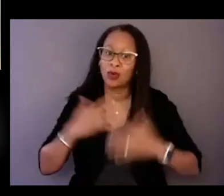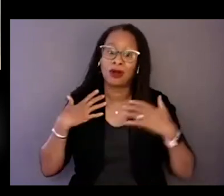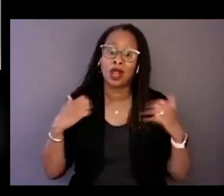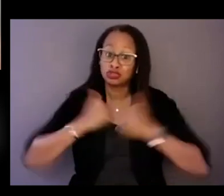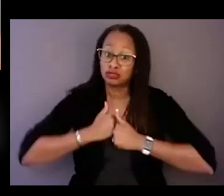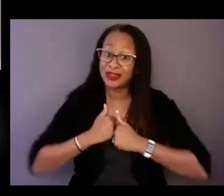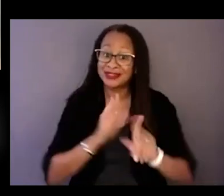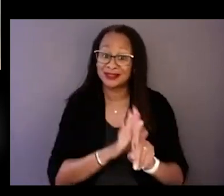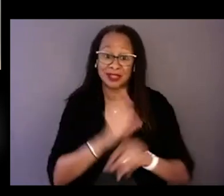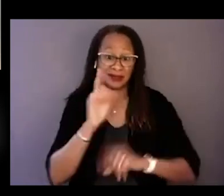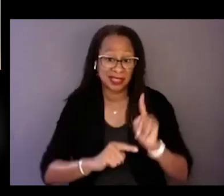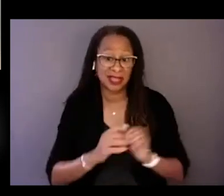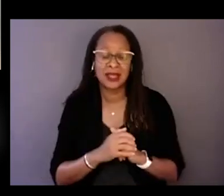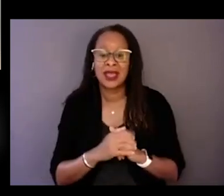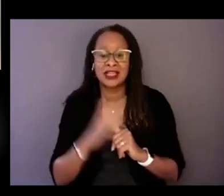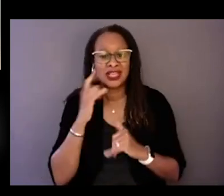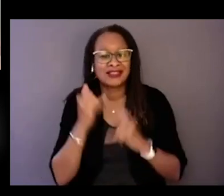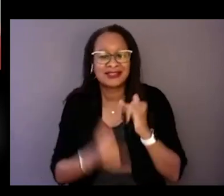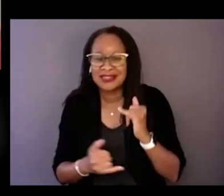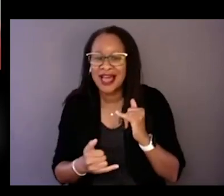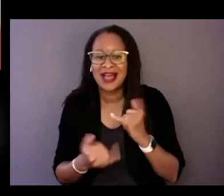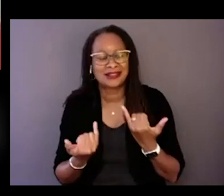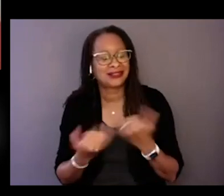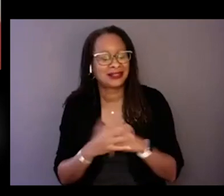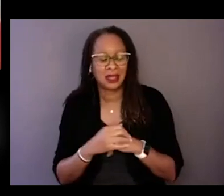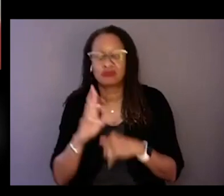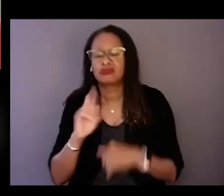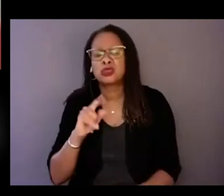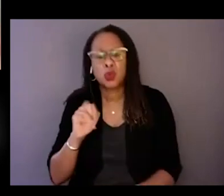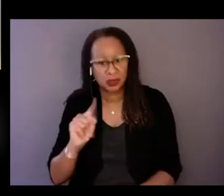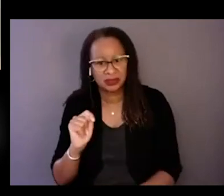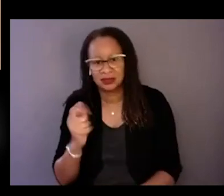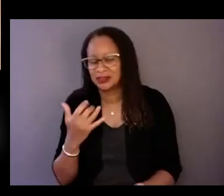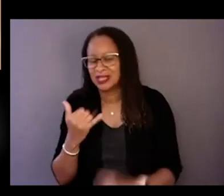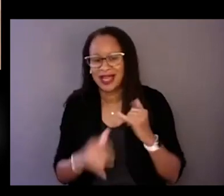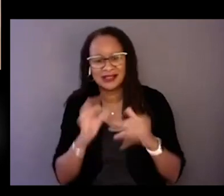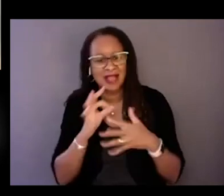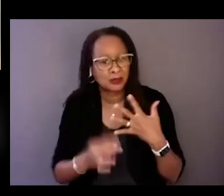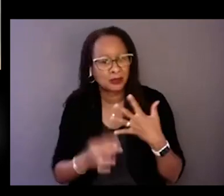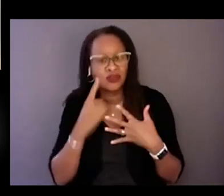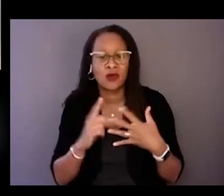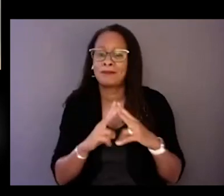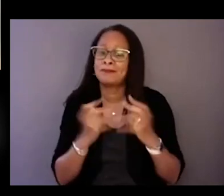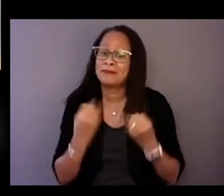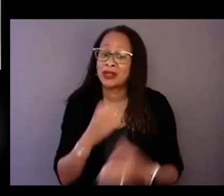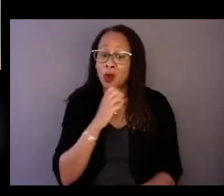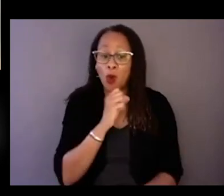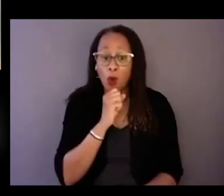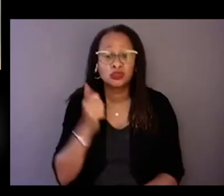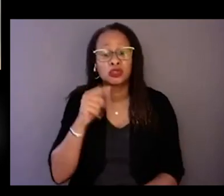They're a last resort and they're very extreme yet under Britney's conservatorship, she was able to go